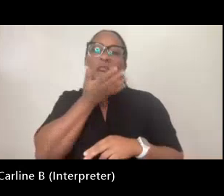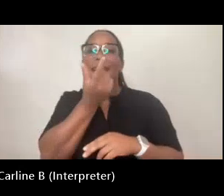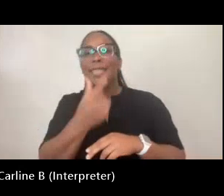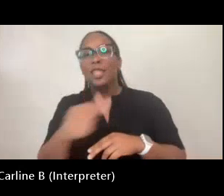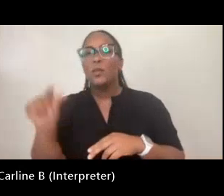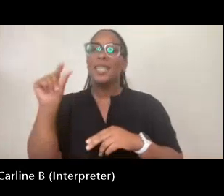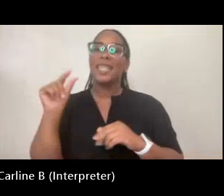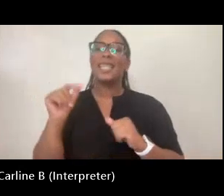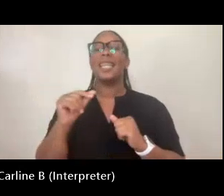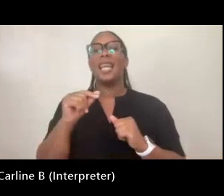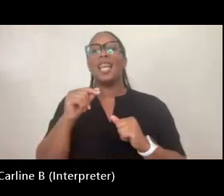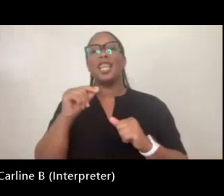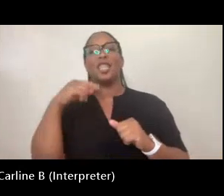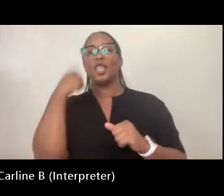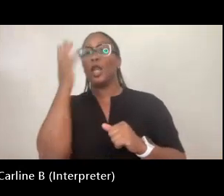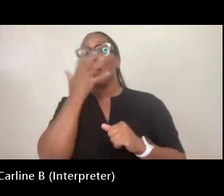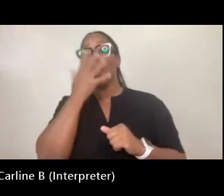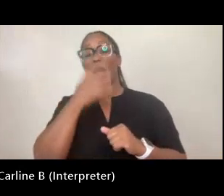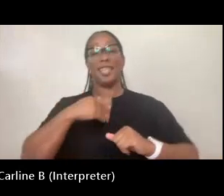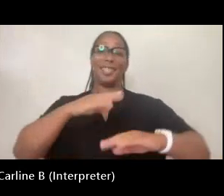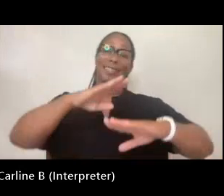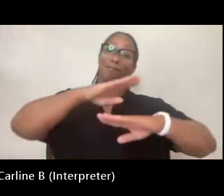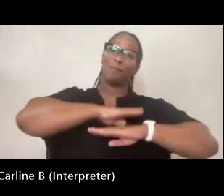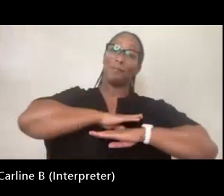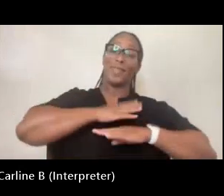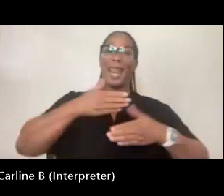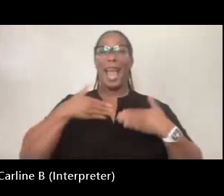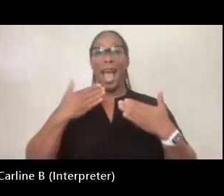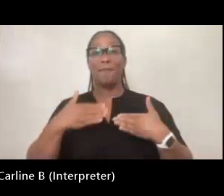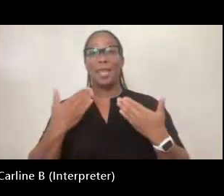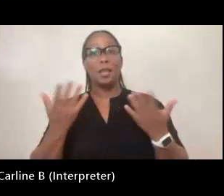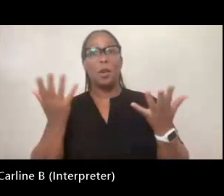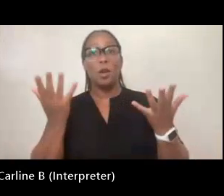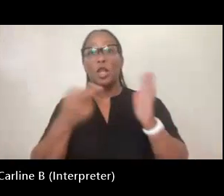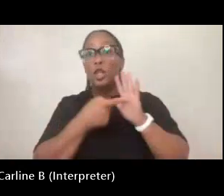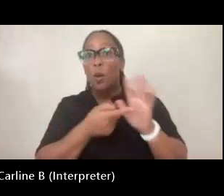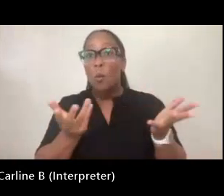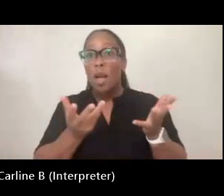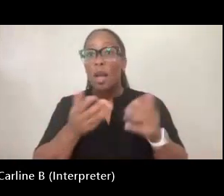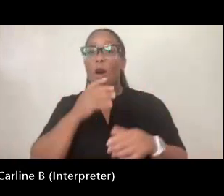looking content and happy, demonstrating that older people are still.